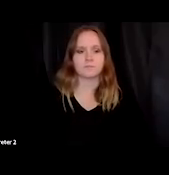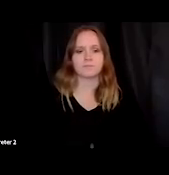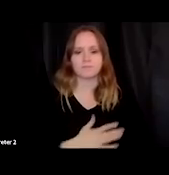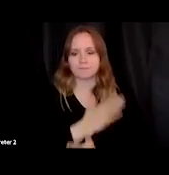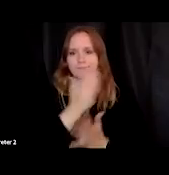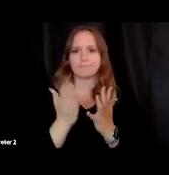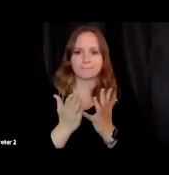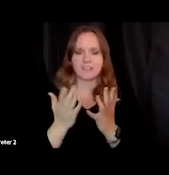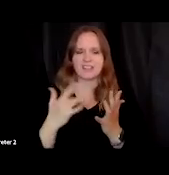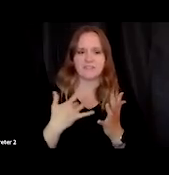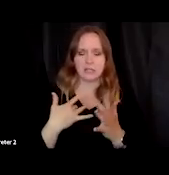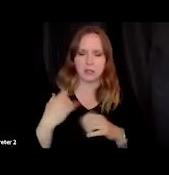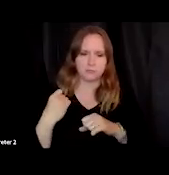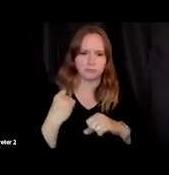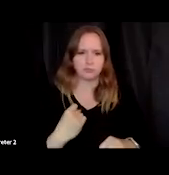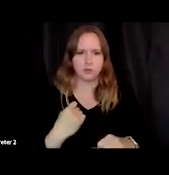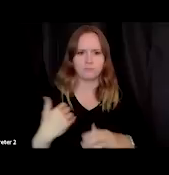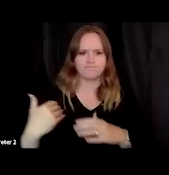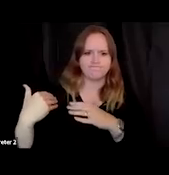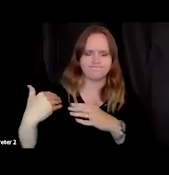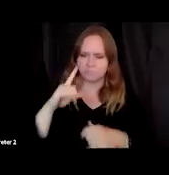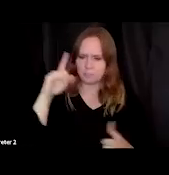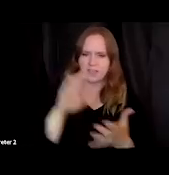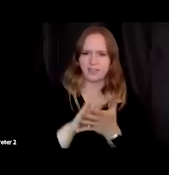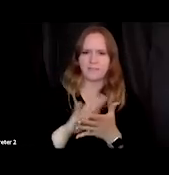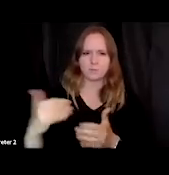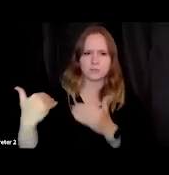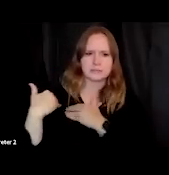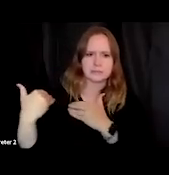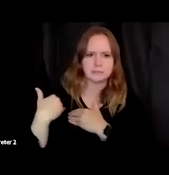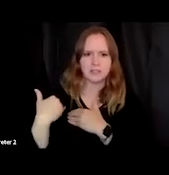and waste, distrust of landfill systems